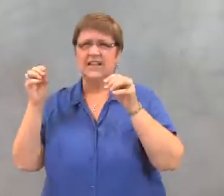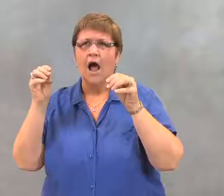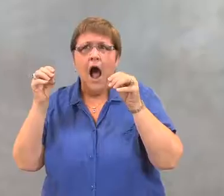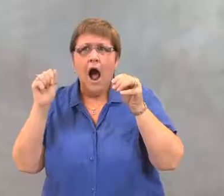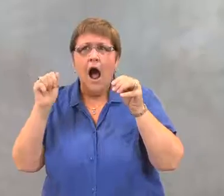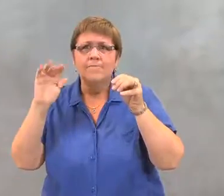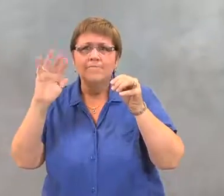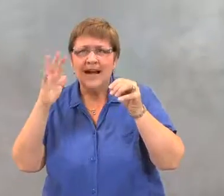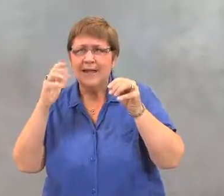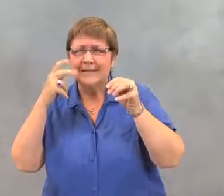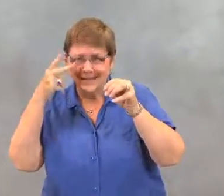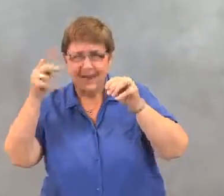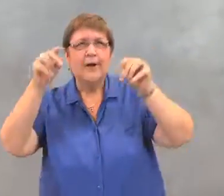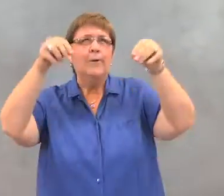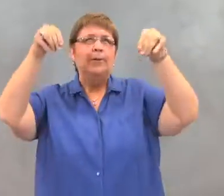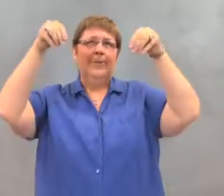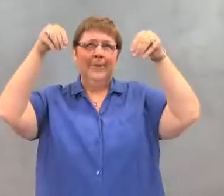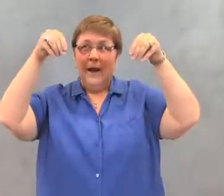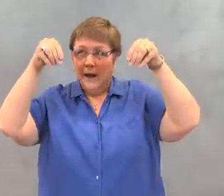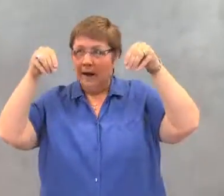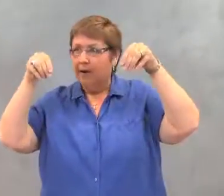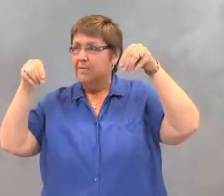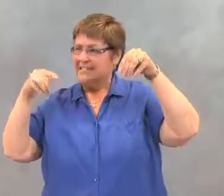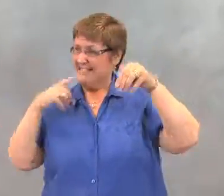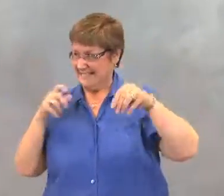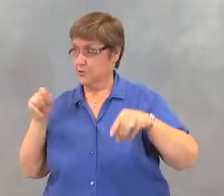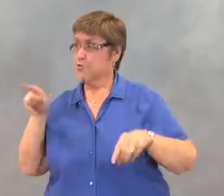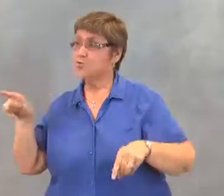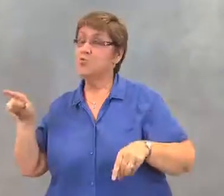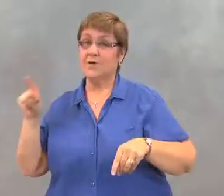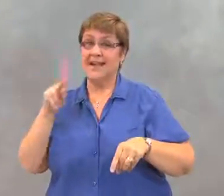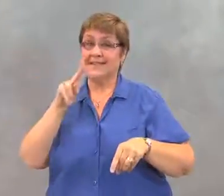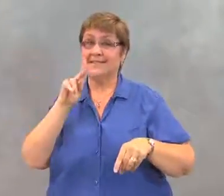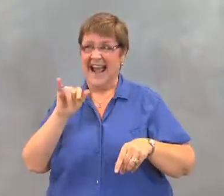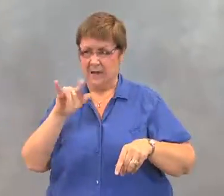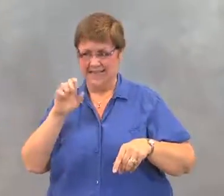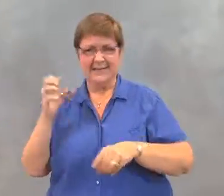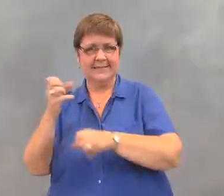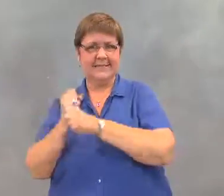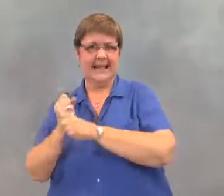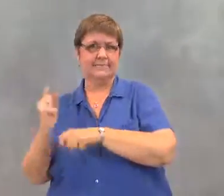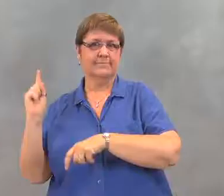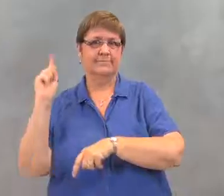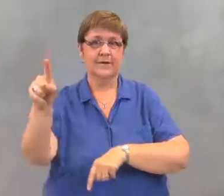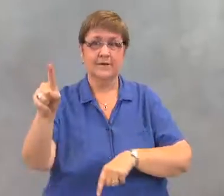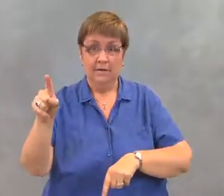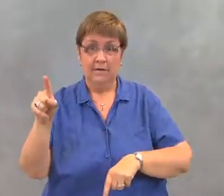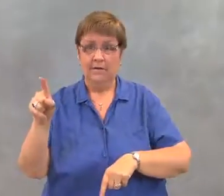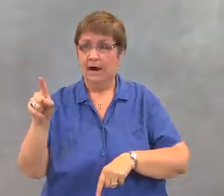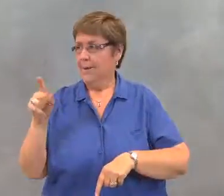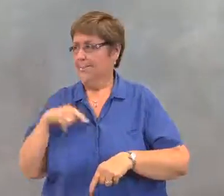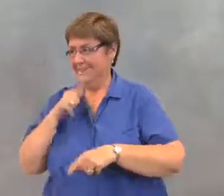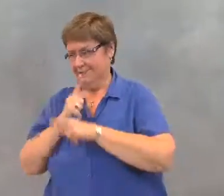She could see him holding it up.